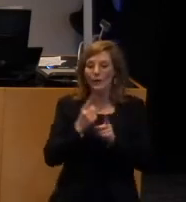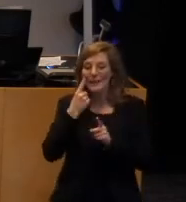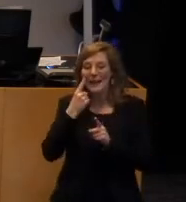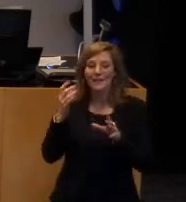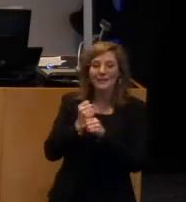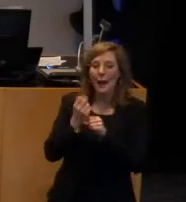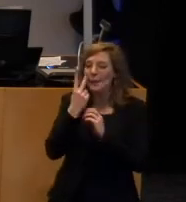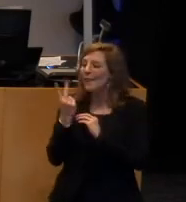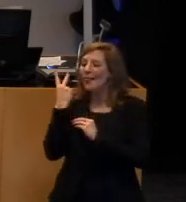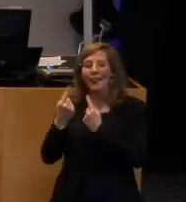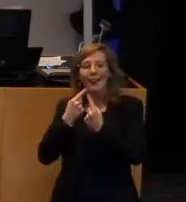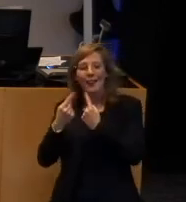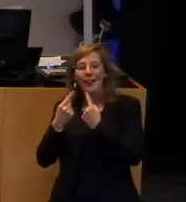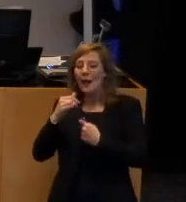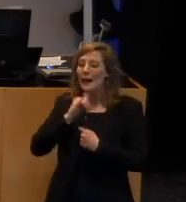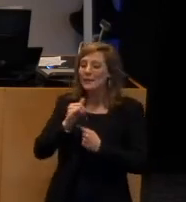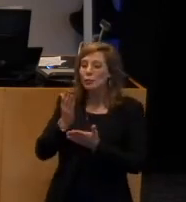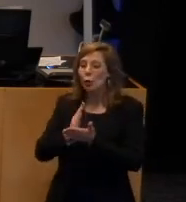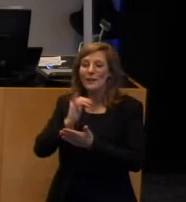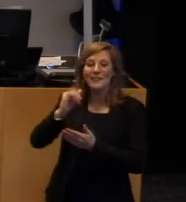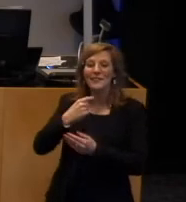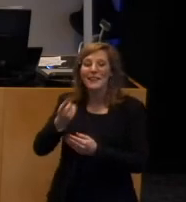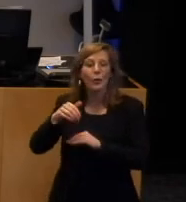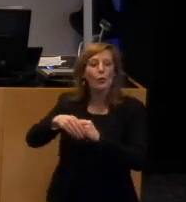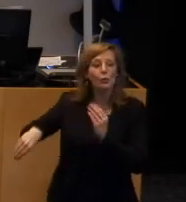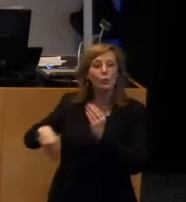if an interpreter said something about addition that was selected,